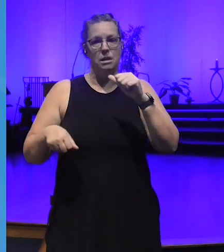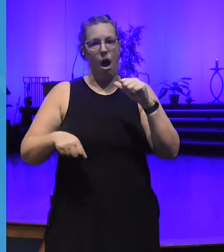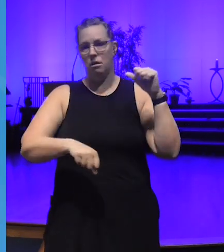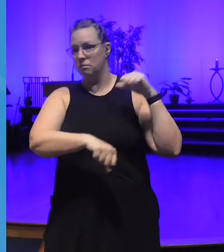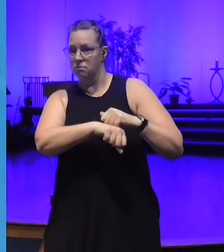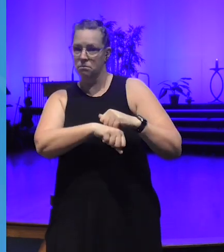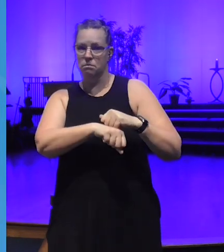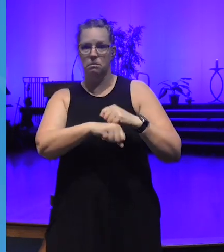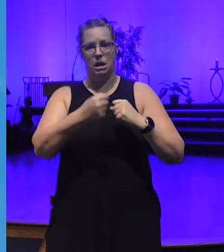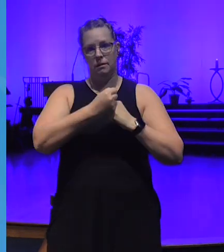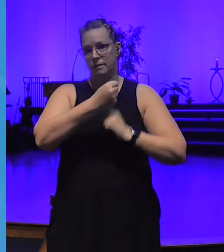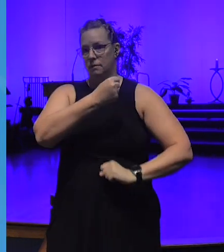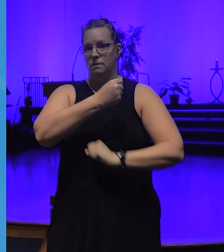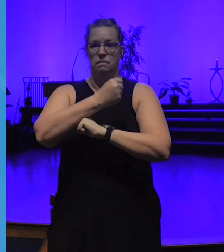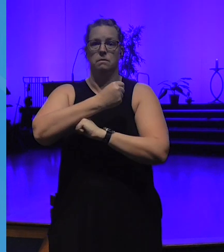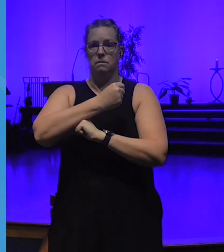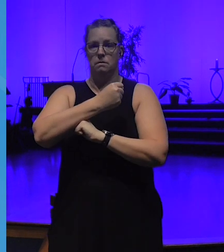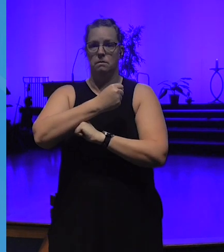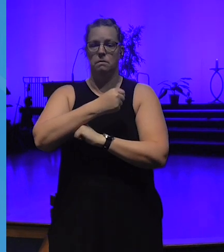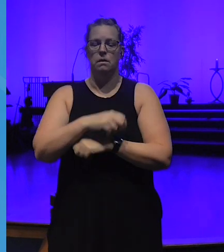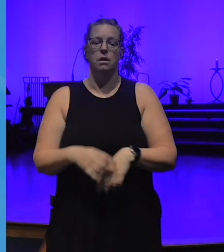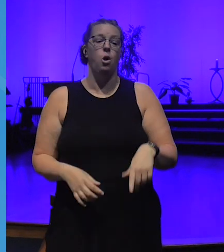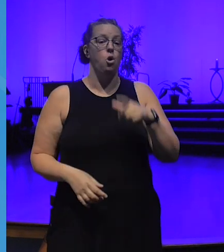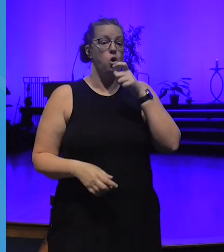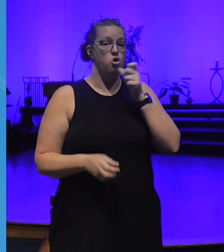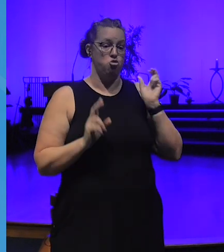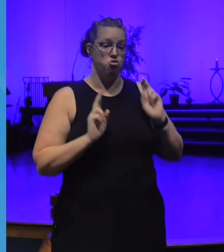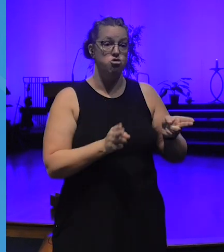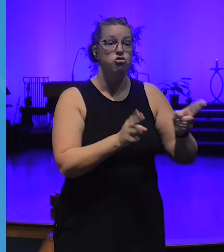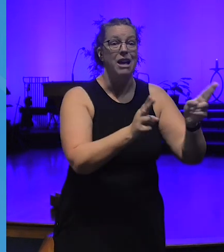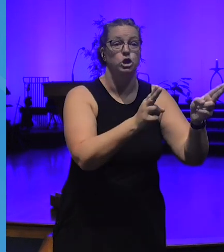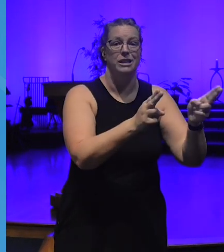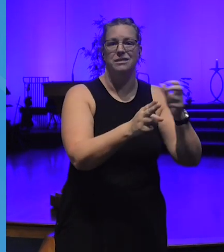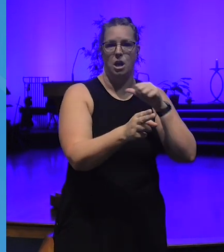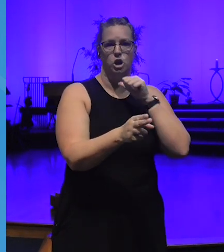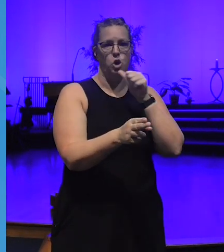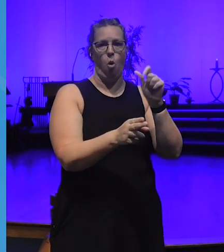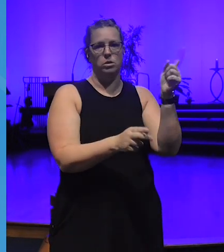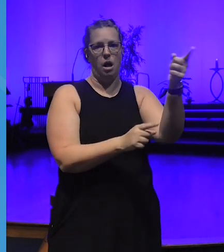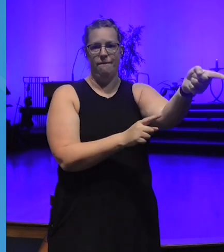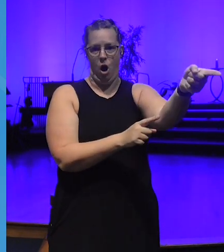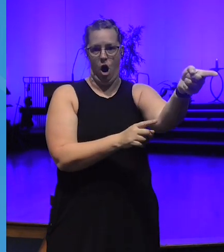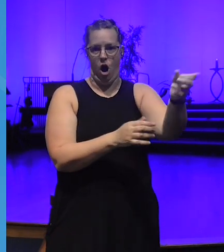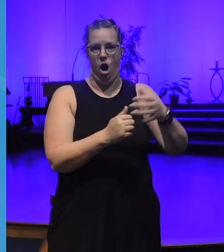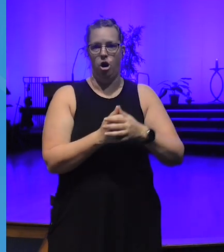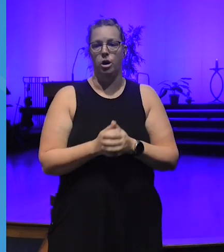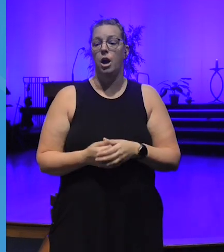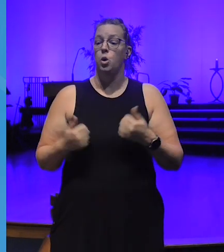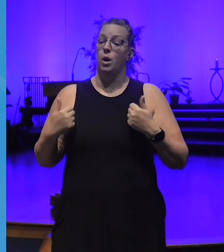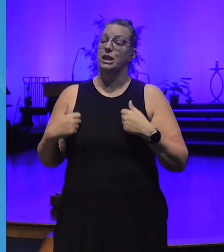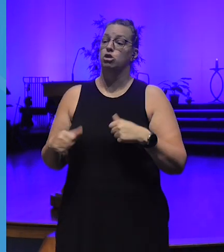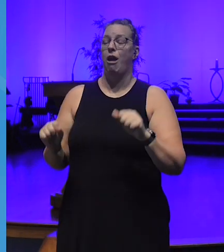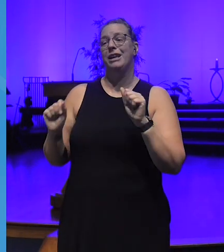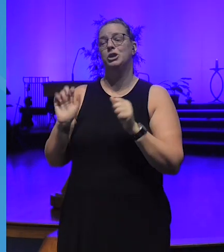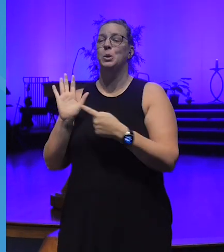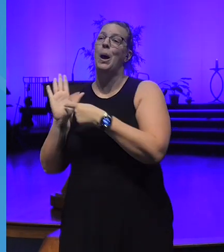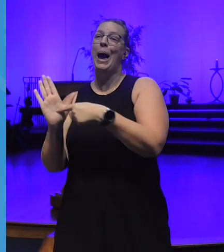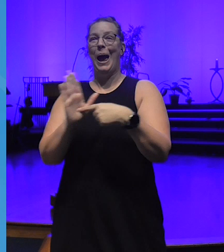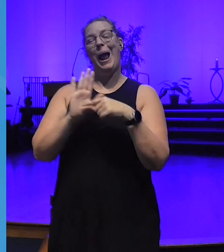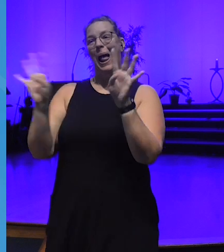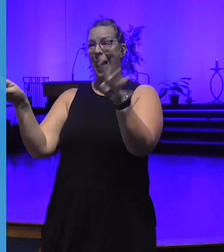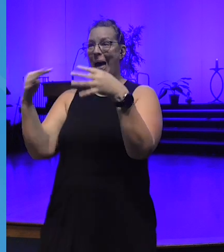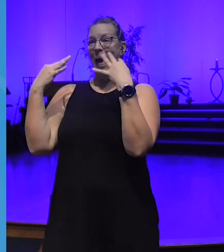he who rushes ahead doesn't go far he who tries to shine dims his own light he who defines himself